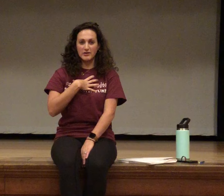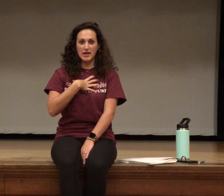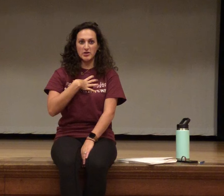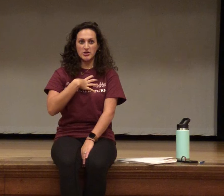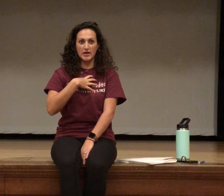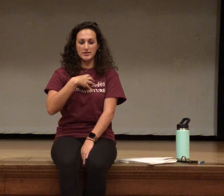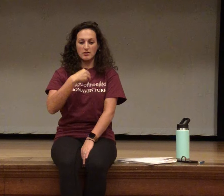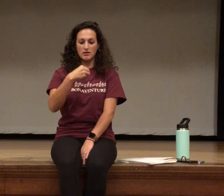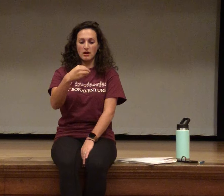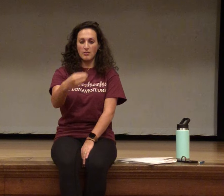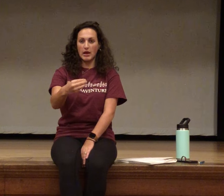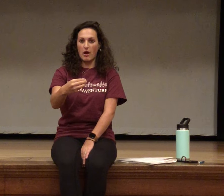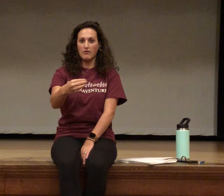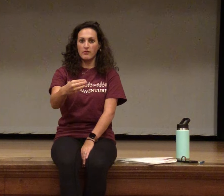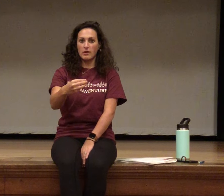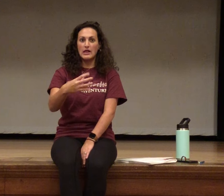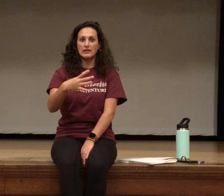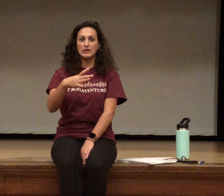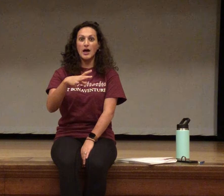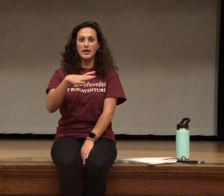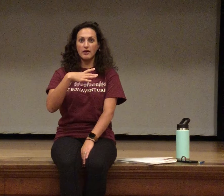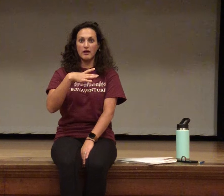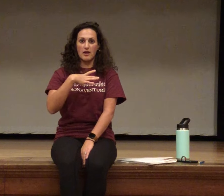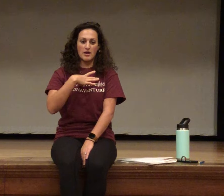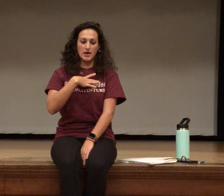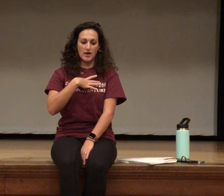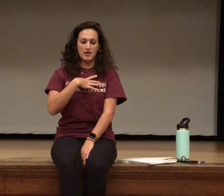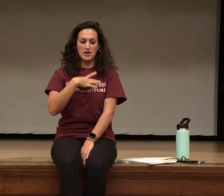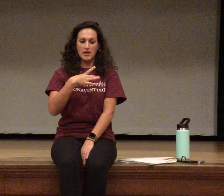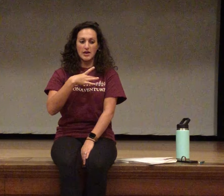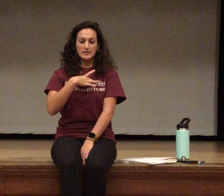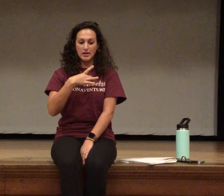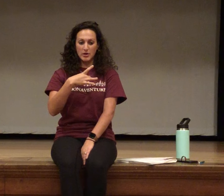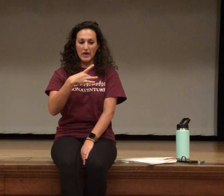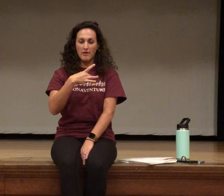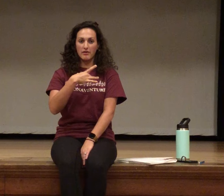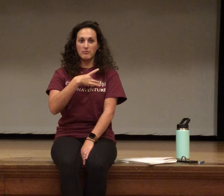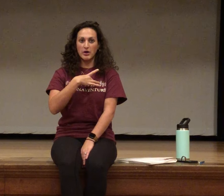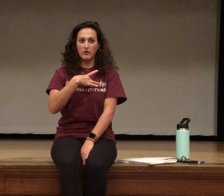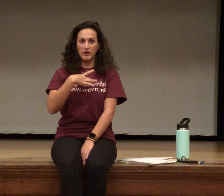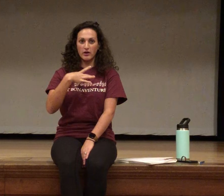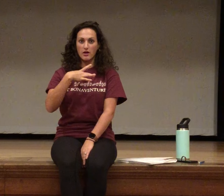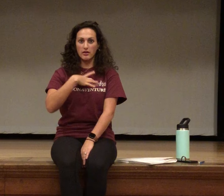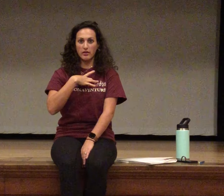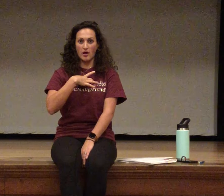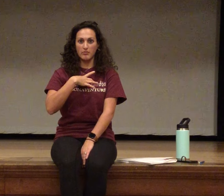fingers on your chest coming off like l-i-k-e is going to be that middle finger and thumb